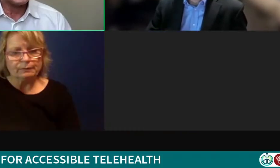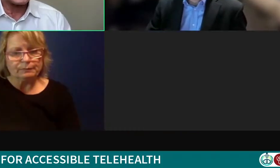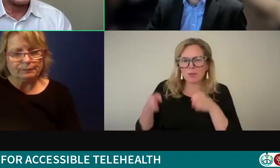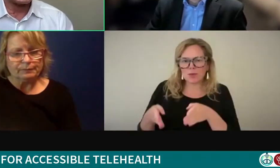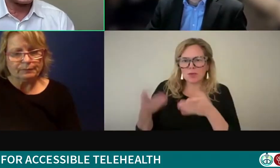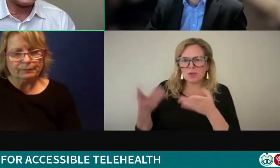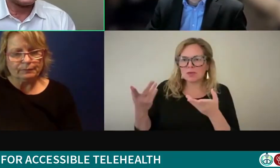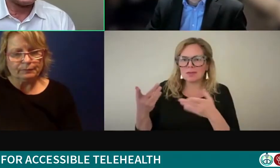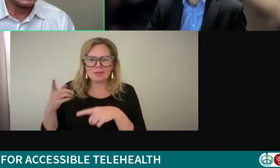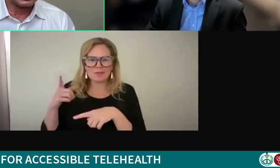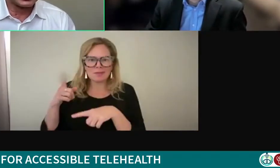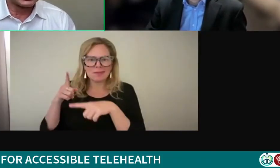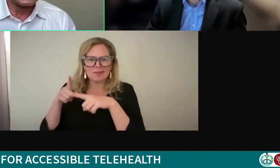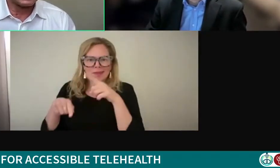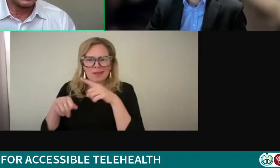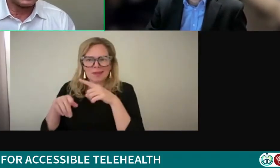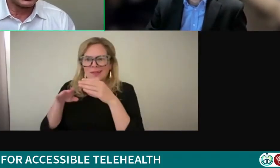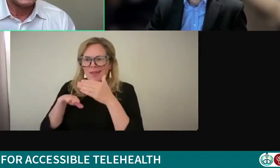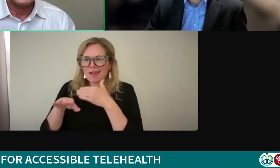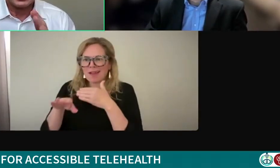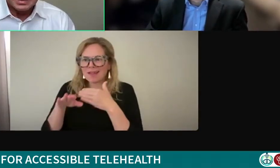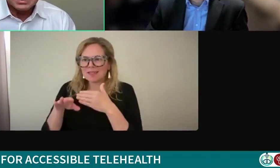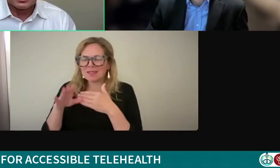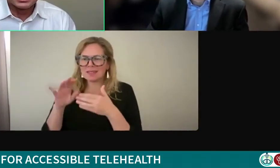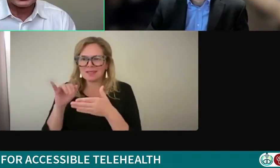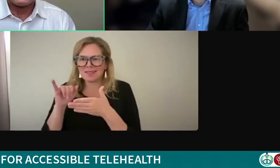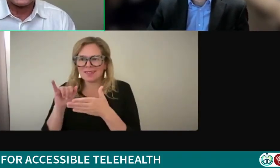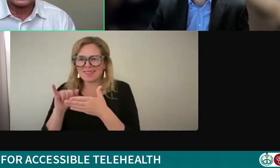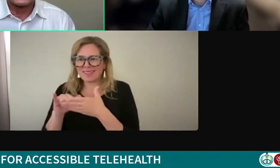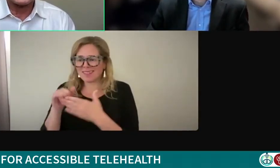just because telehealth is utilizing technology. The last thing I wanna say very quickly is that